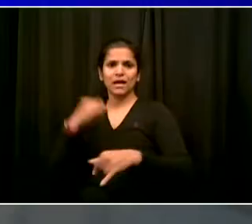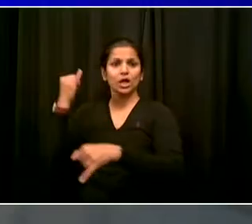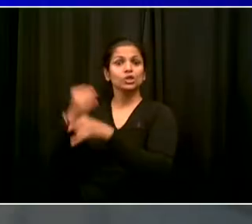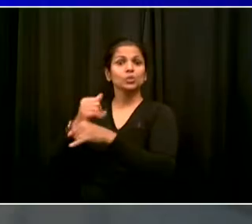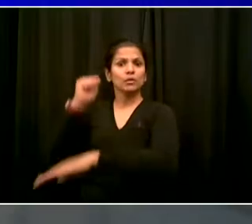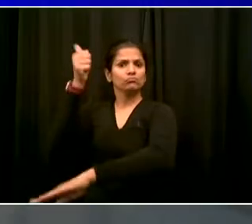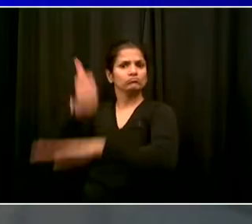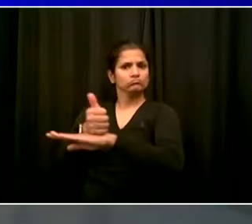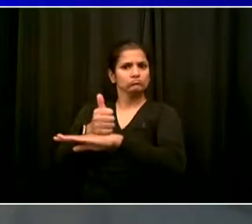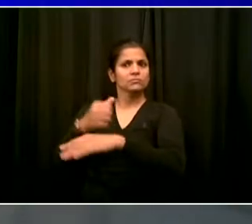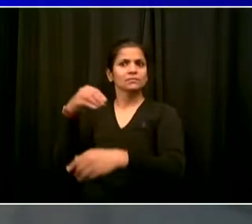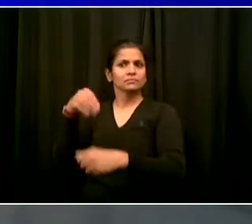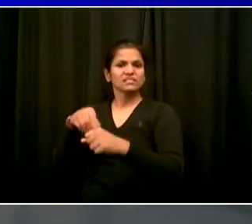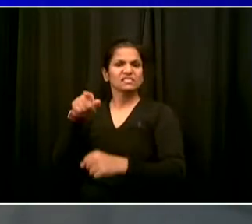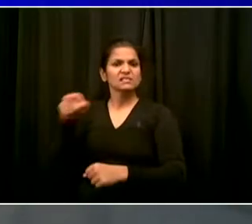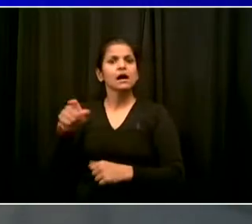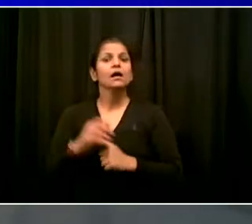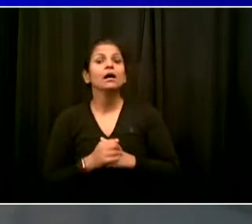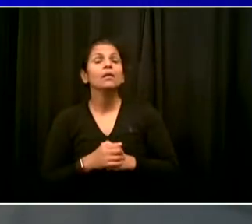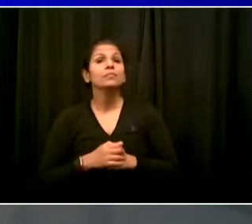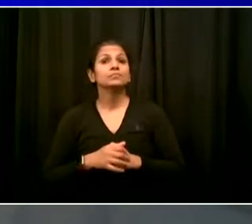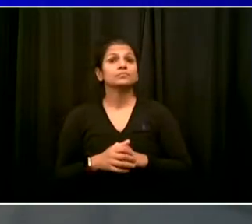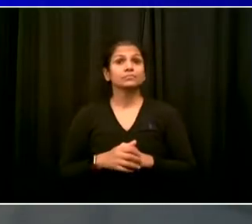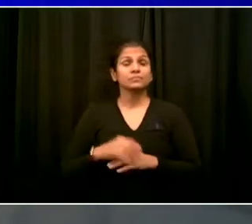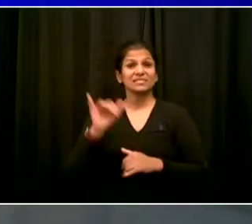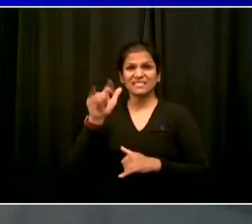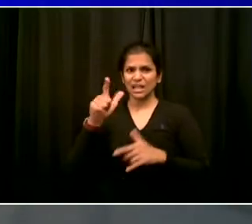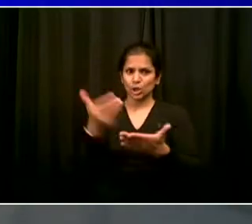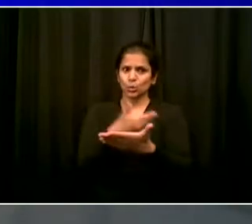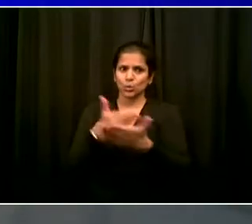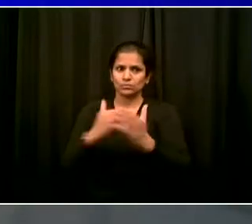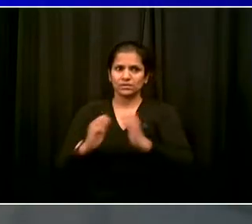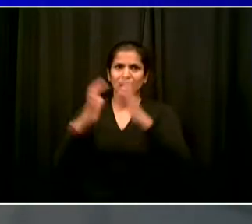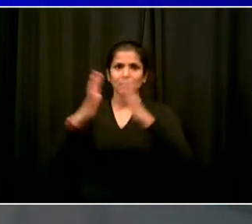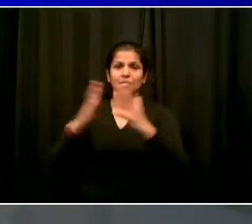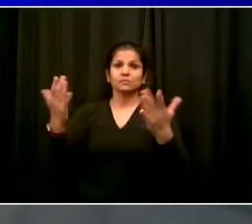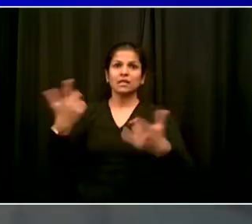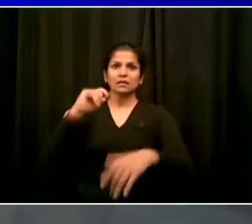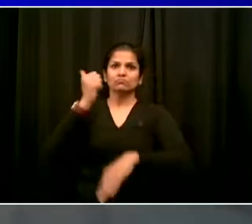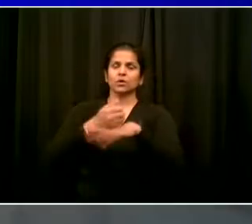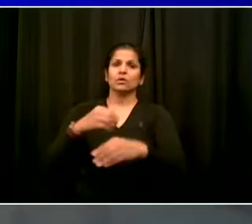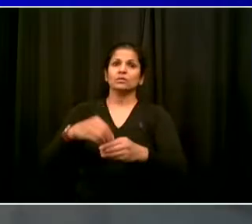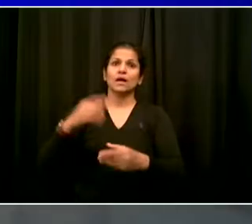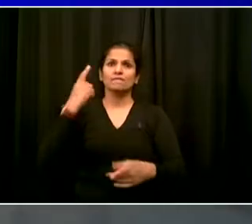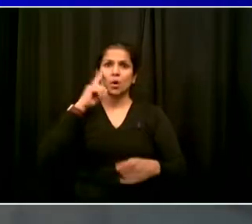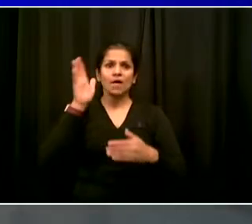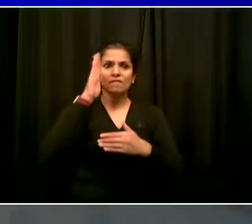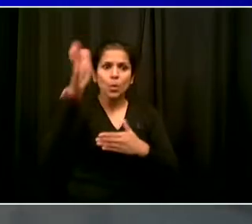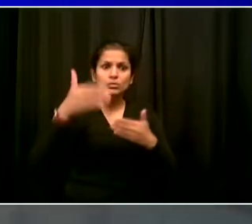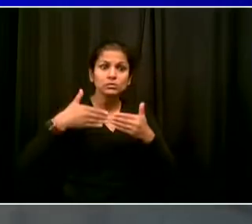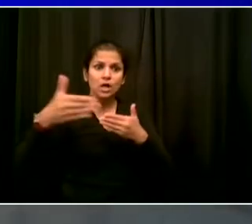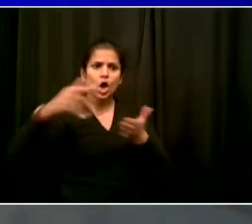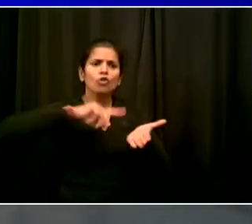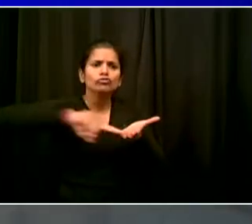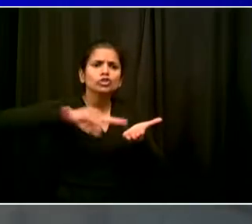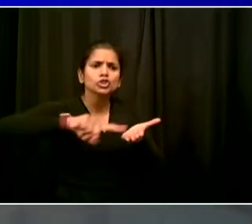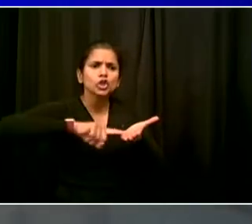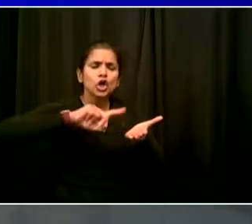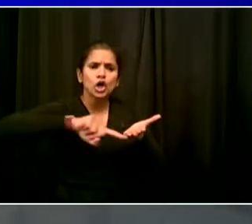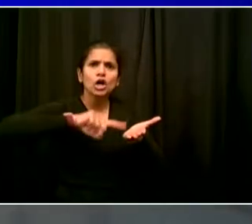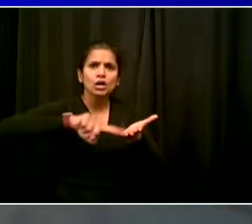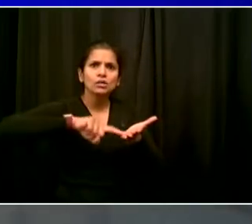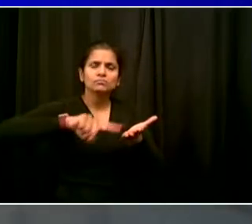WILL PROTECT USUS IN THE FUTURE.